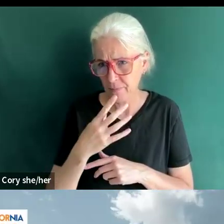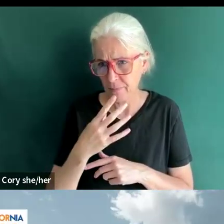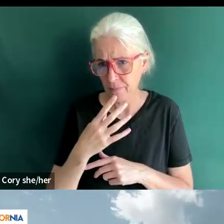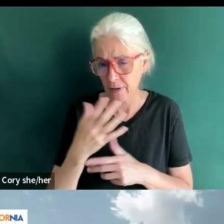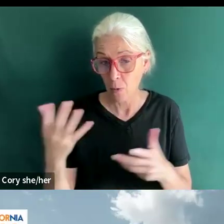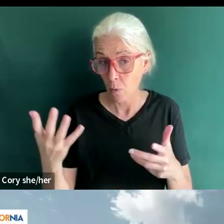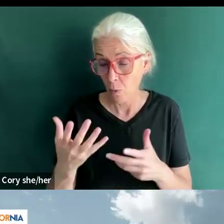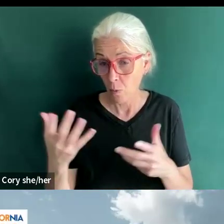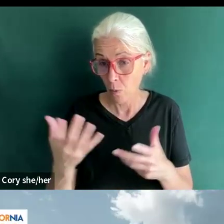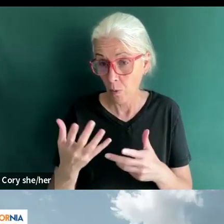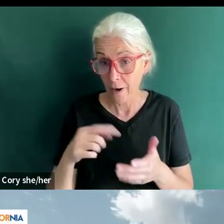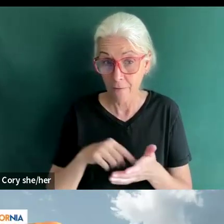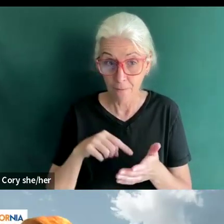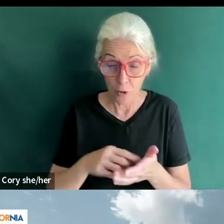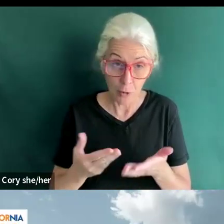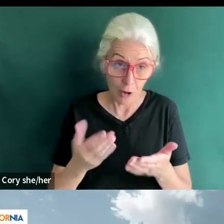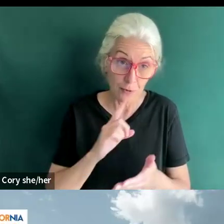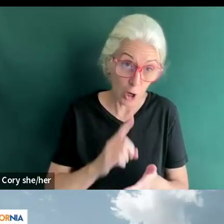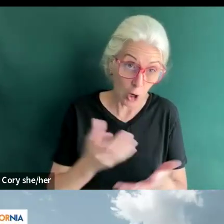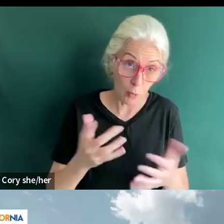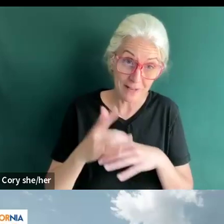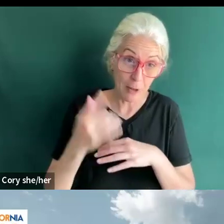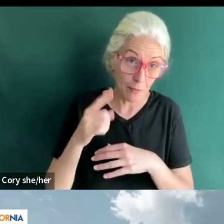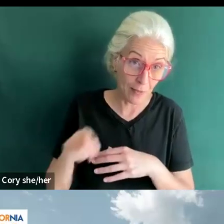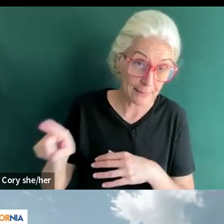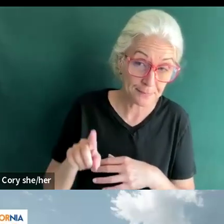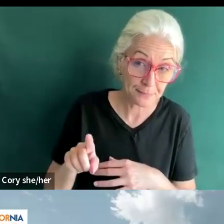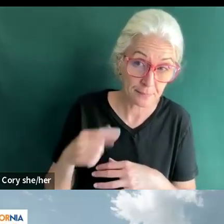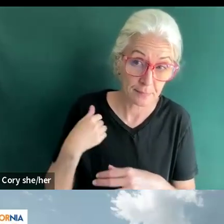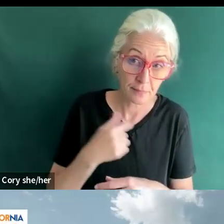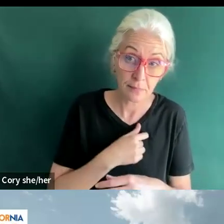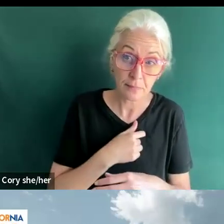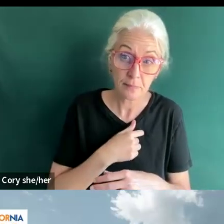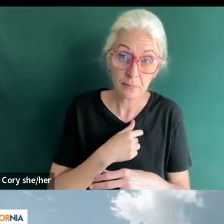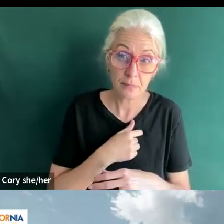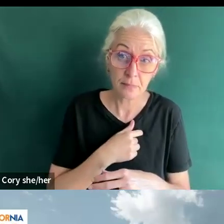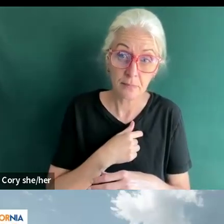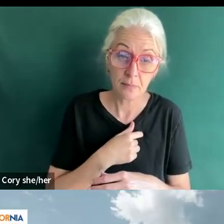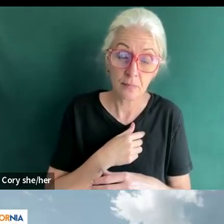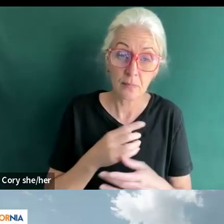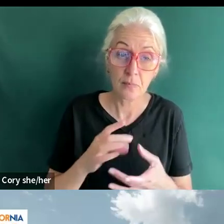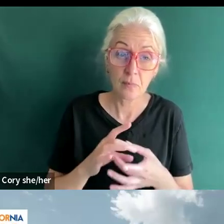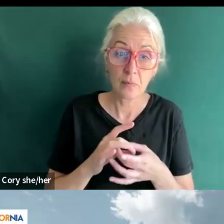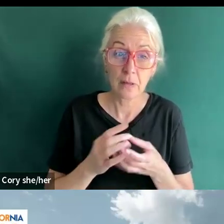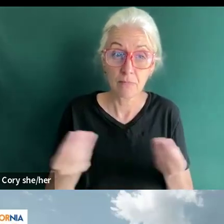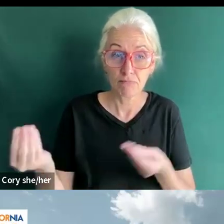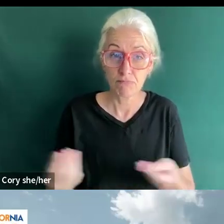what what affordable offers are, what's available to them, and then we facilitate a call with the